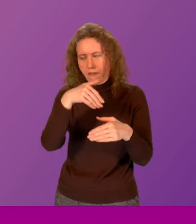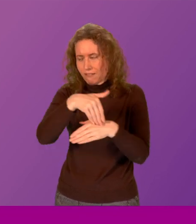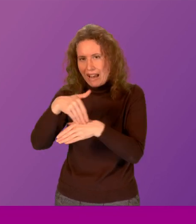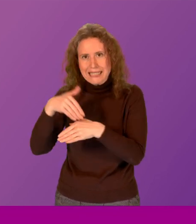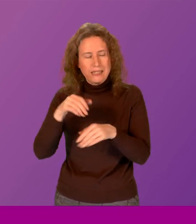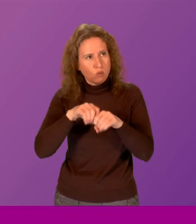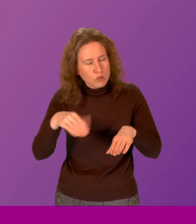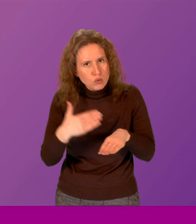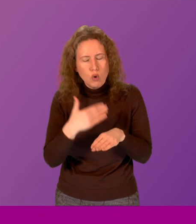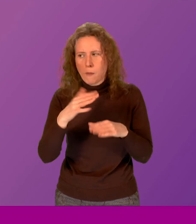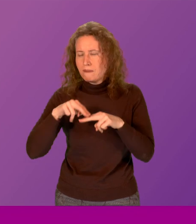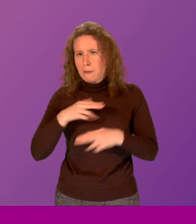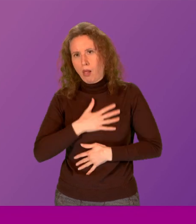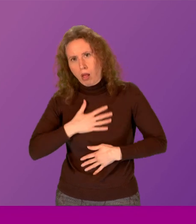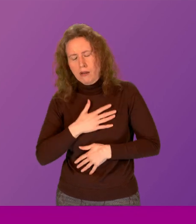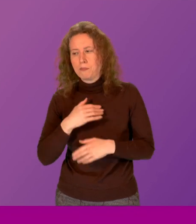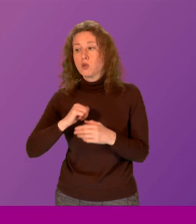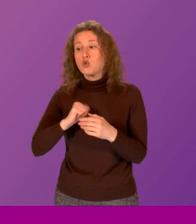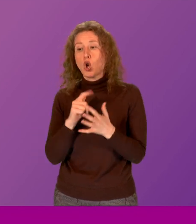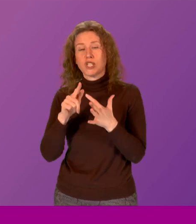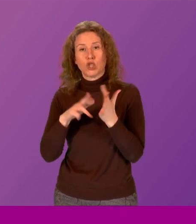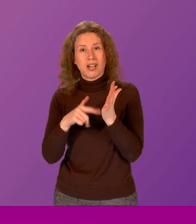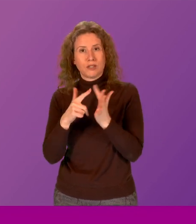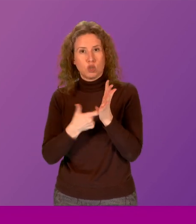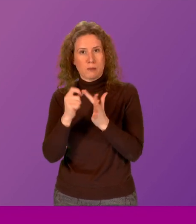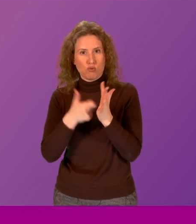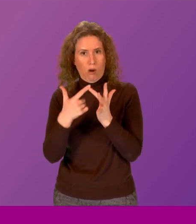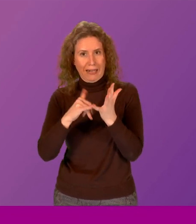difficult time. Scottish Enterprise has been liaising with the administrators and has